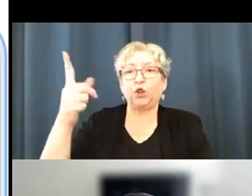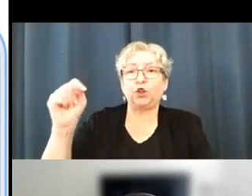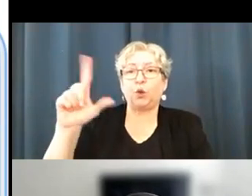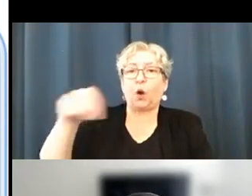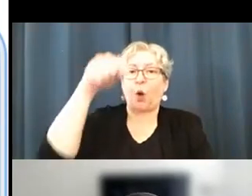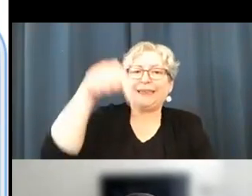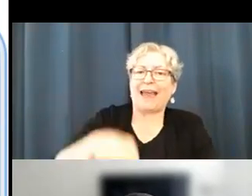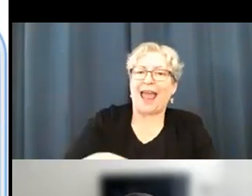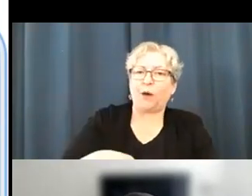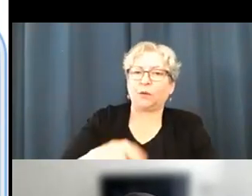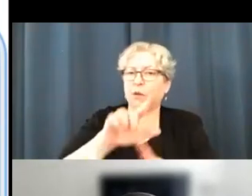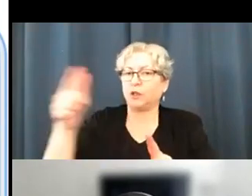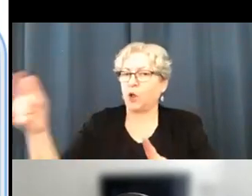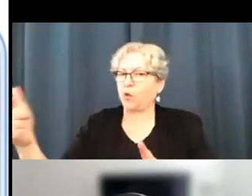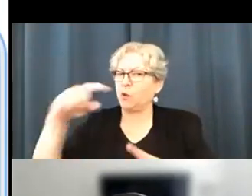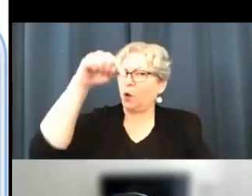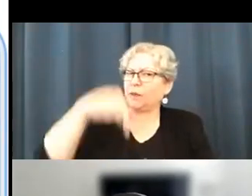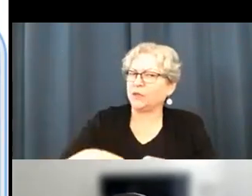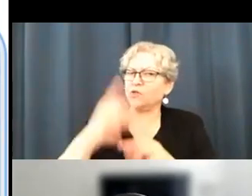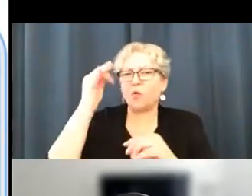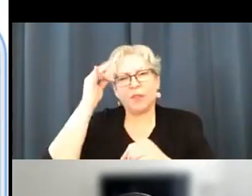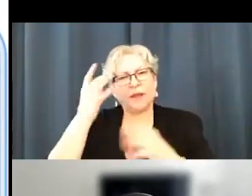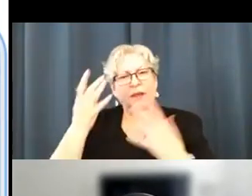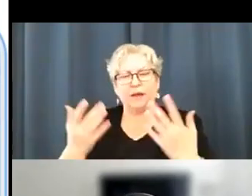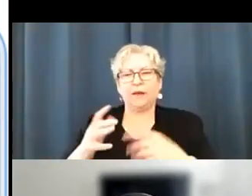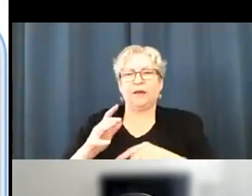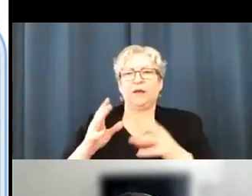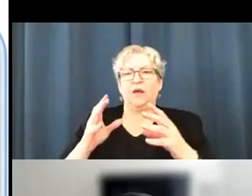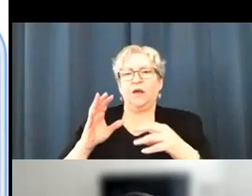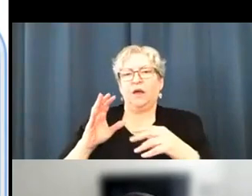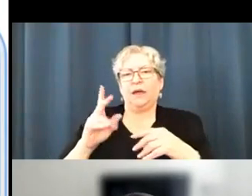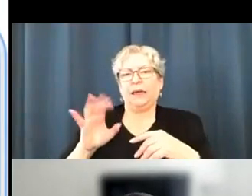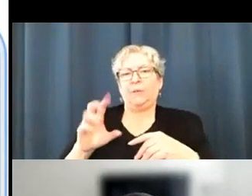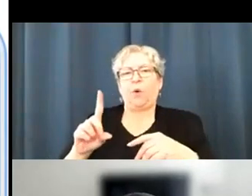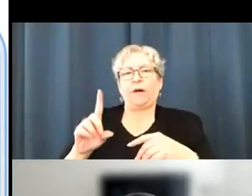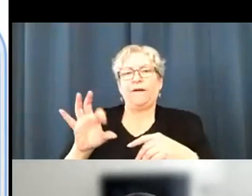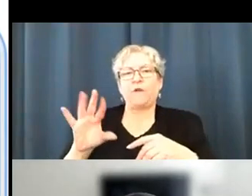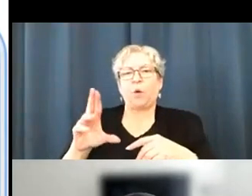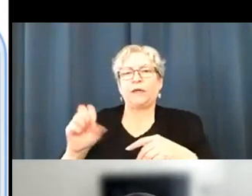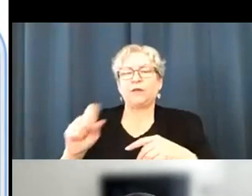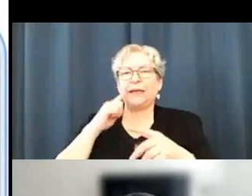And so, we wanna be thinking about keyboard focus and each one of these elements. So, we see that we've got